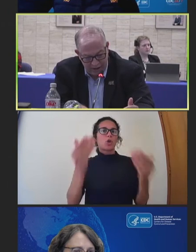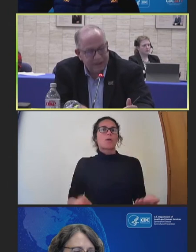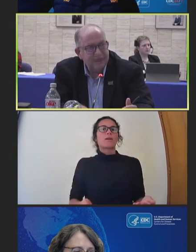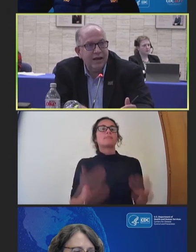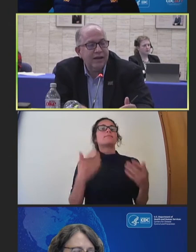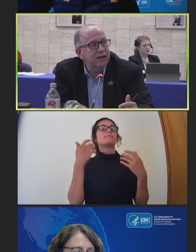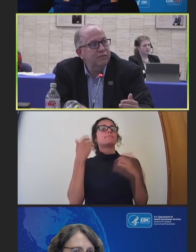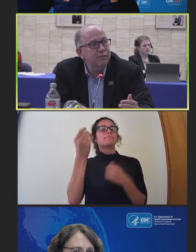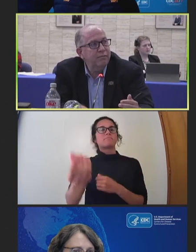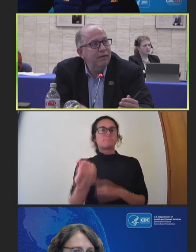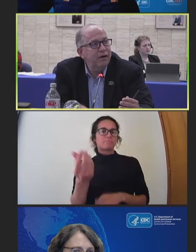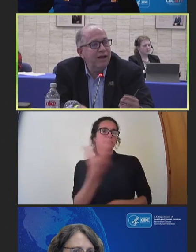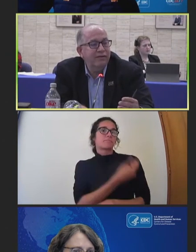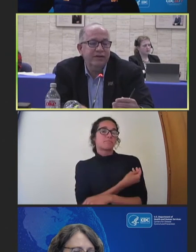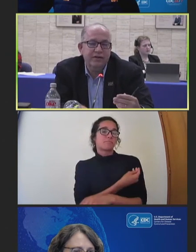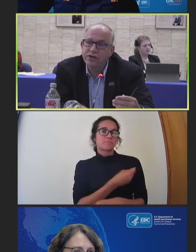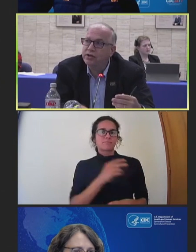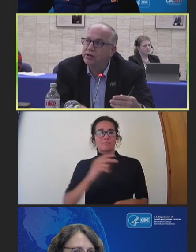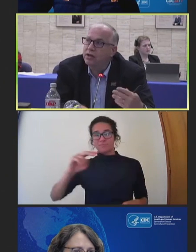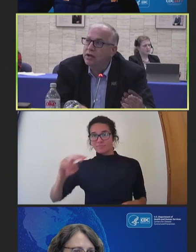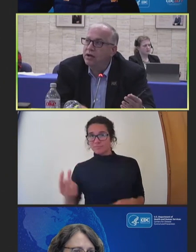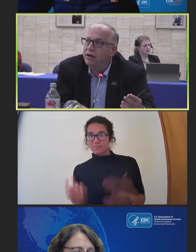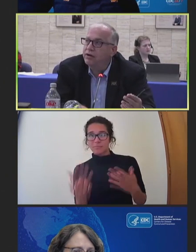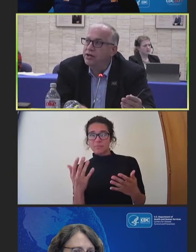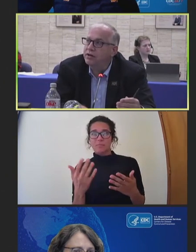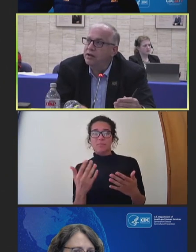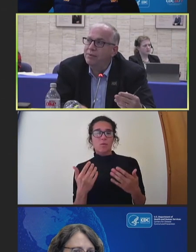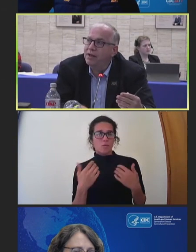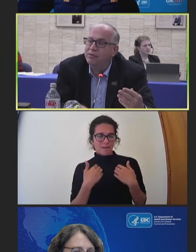And second is, we might want to have a discussion on our agenda coming up too